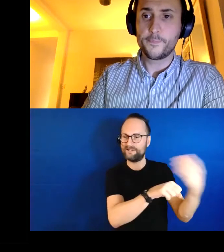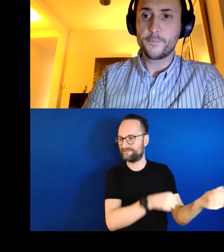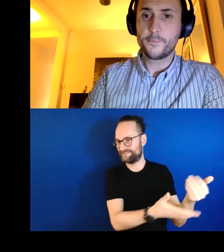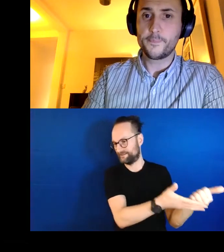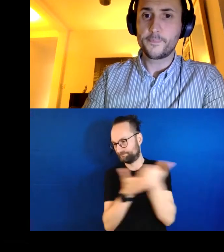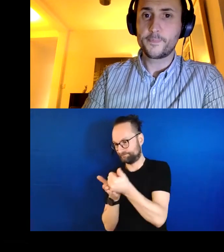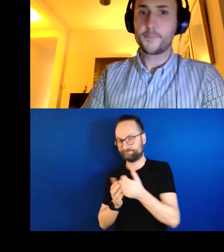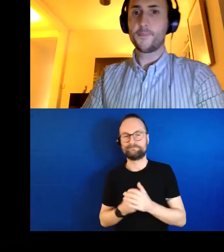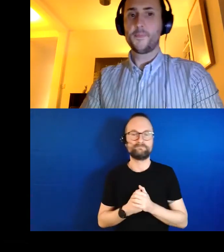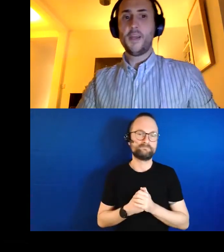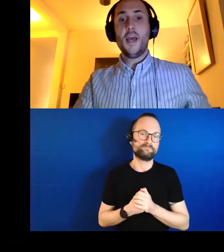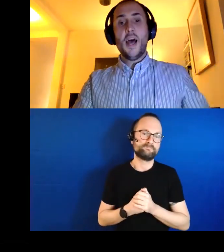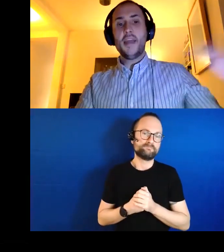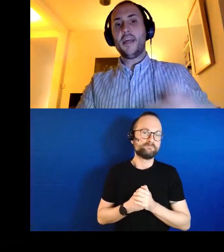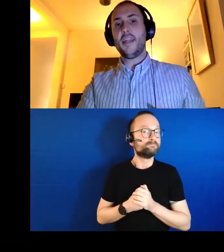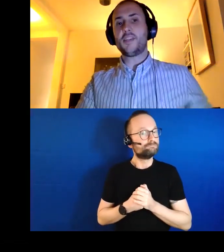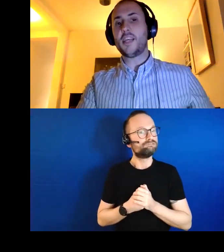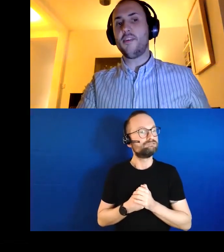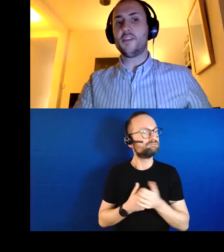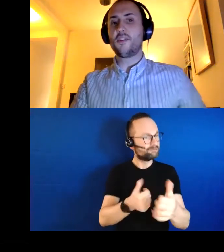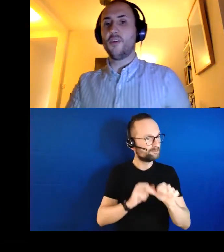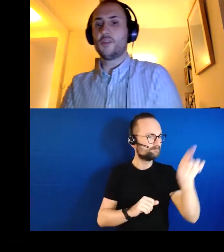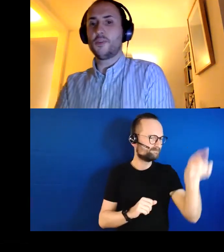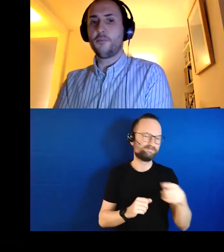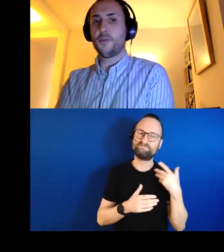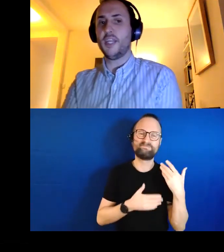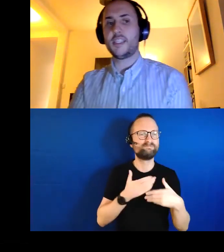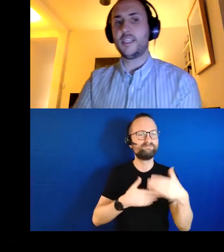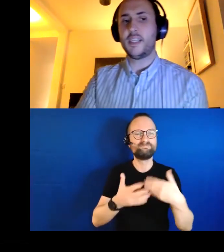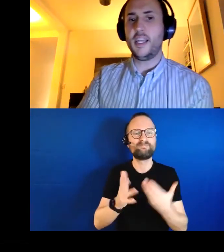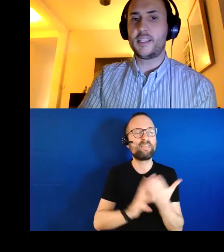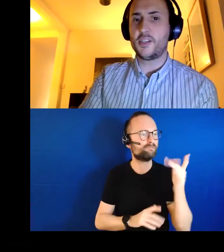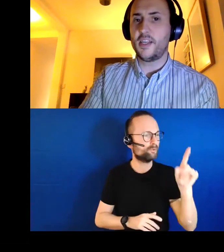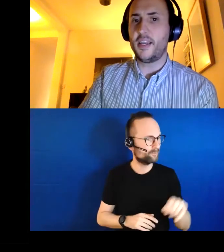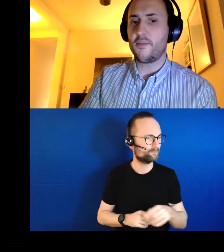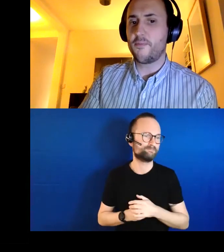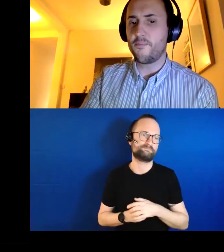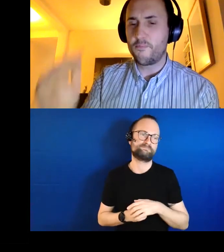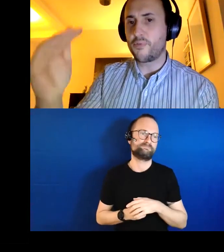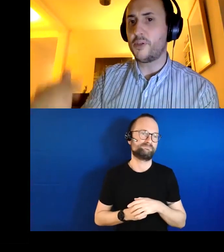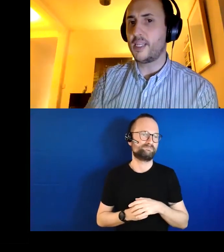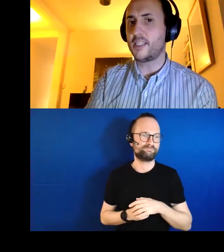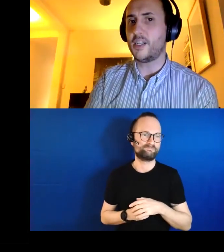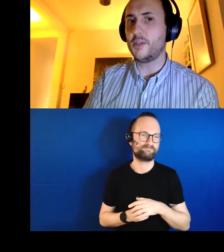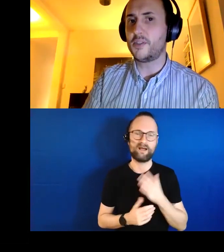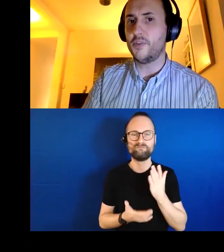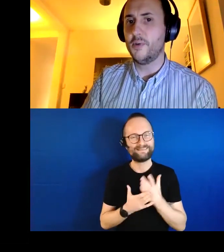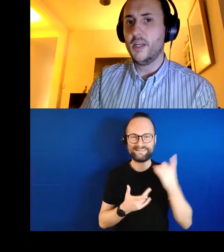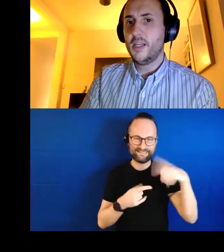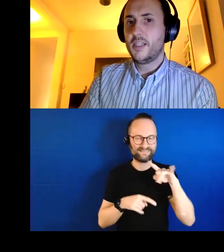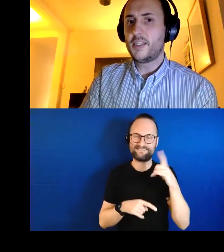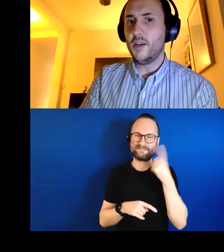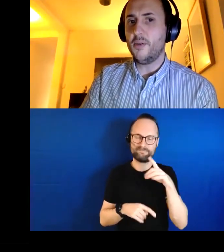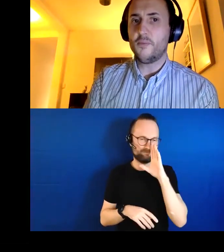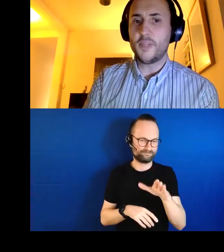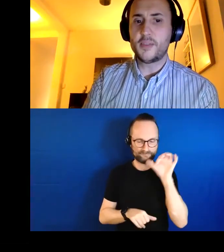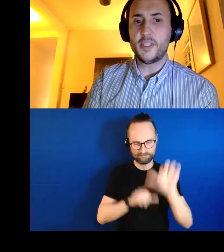share your details if you wish with the correct support agencies.